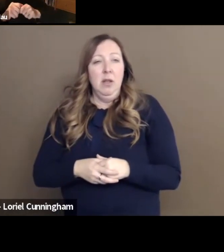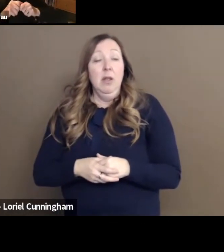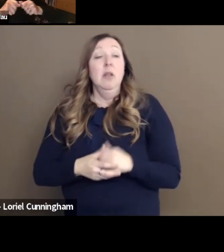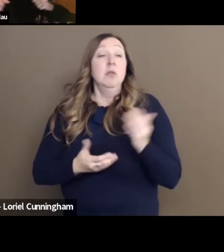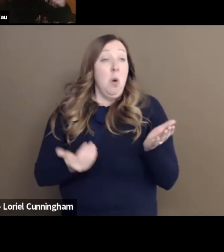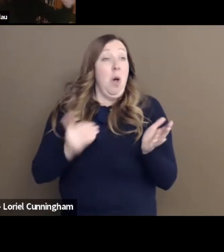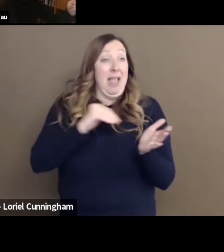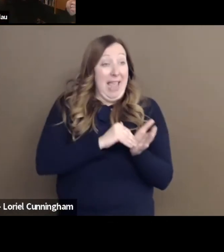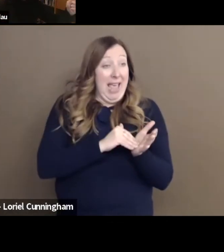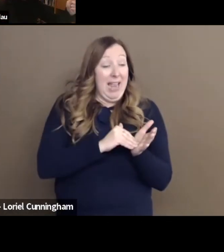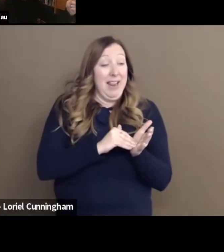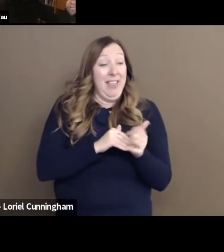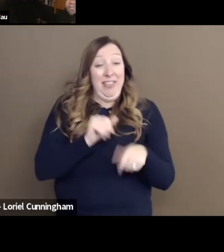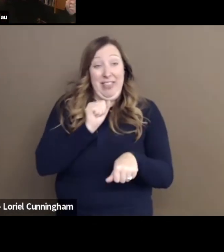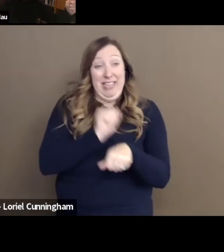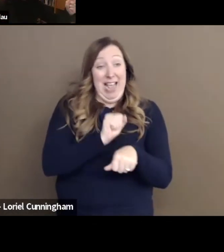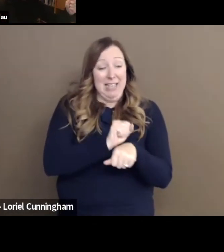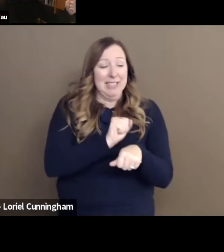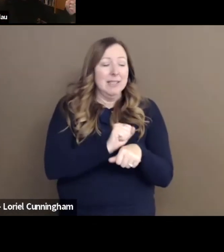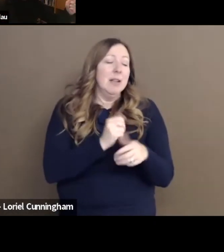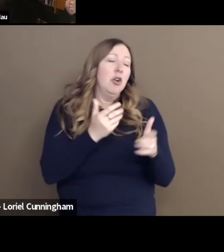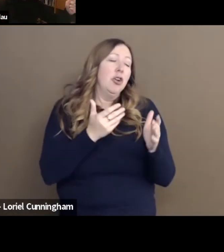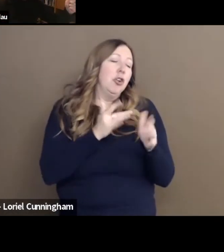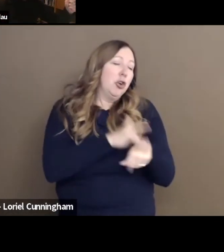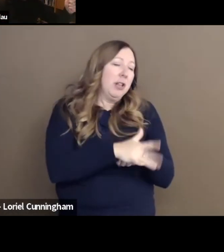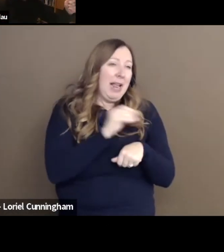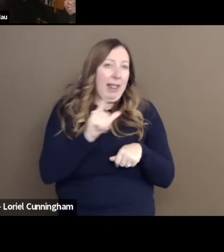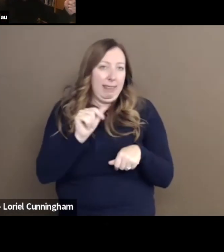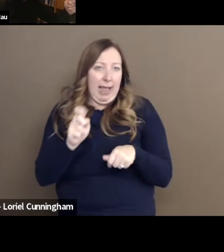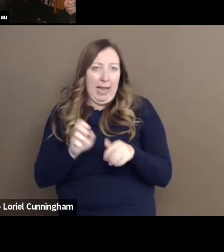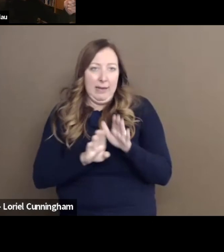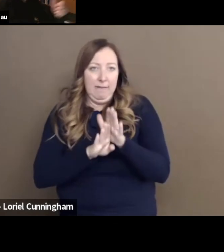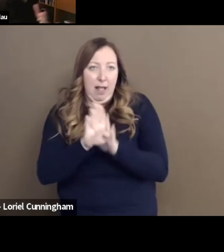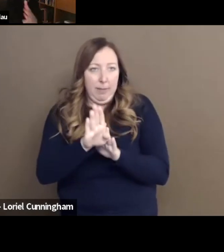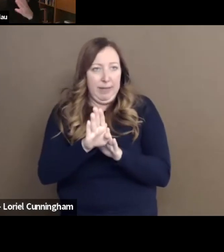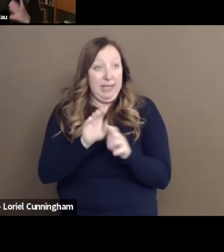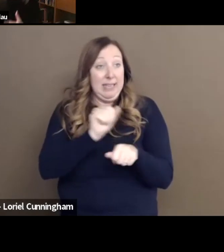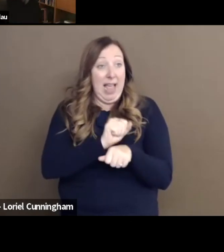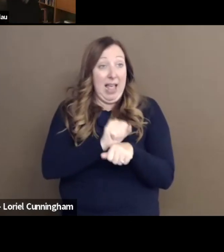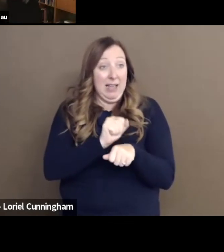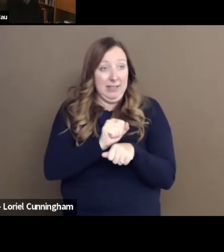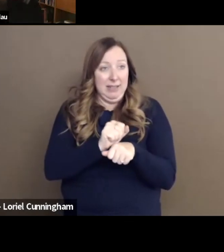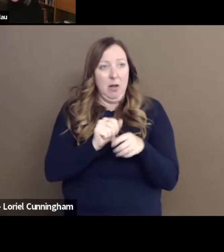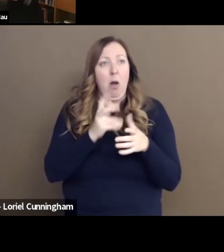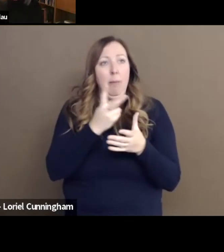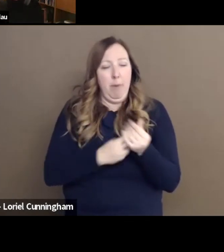go over such a long uh um